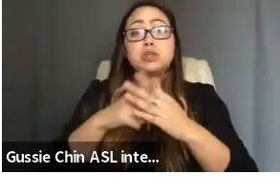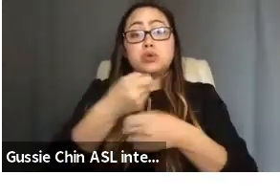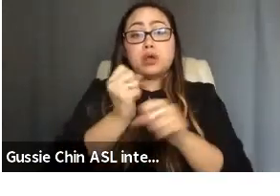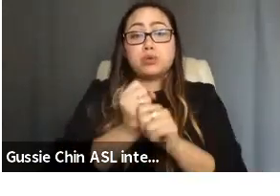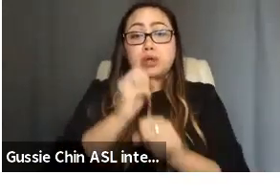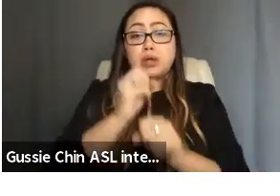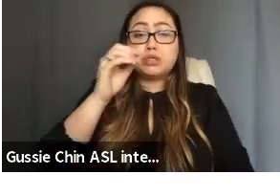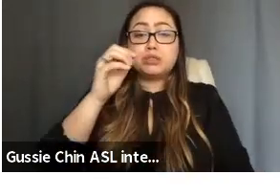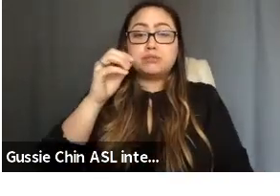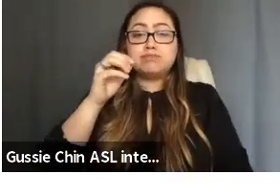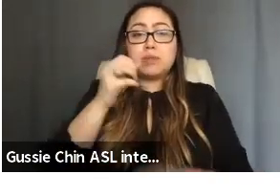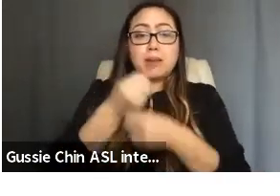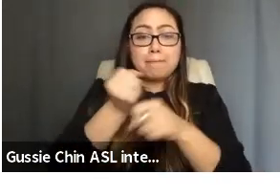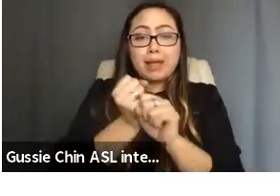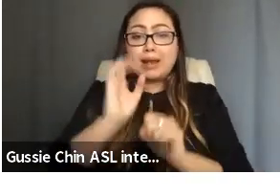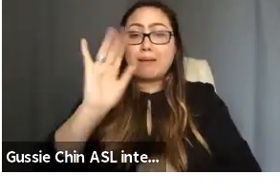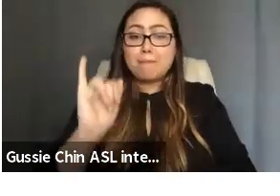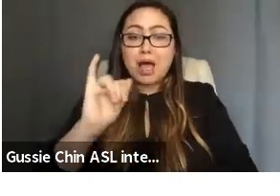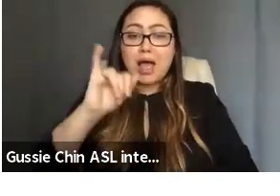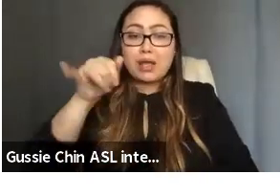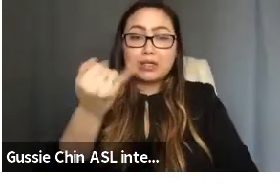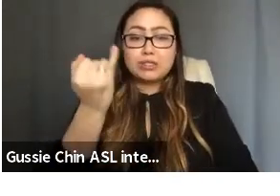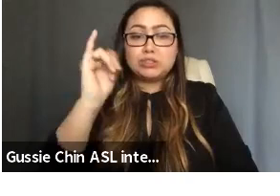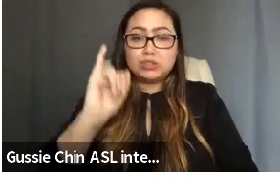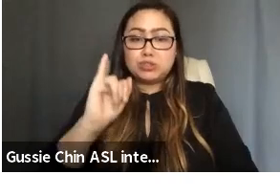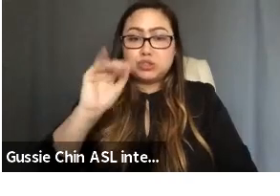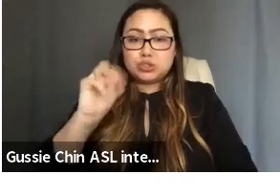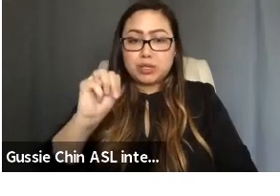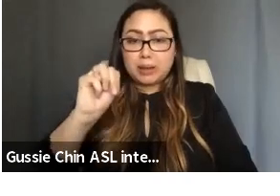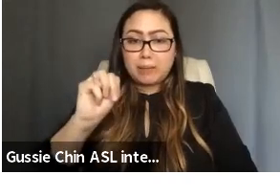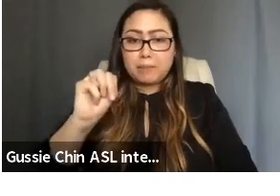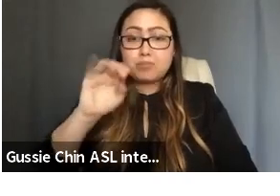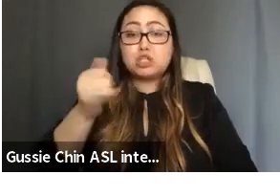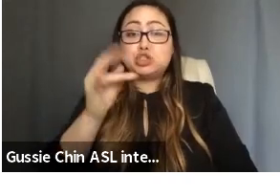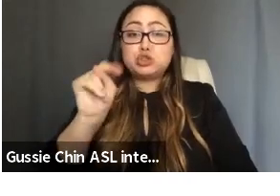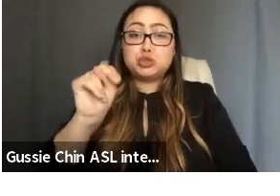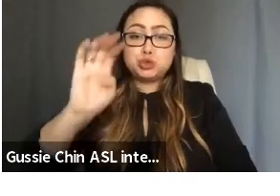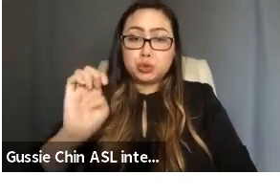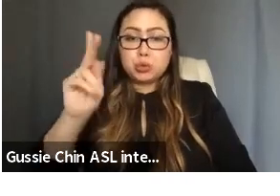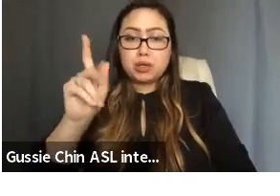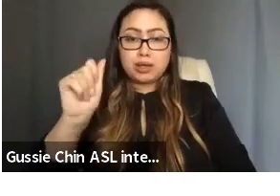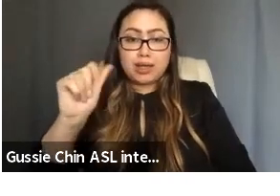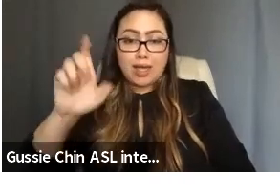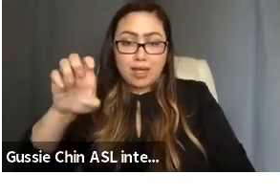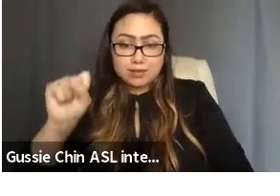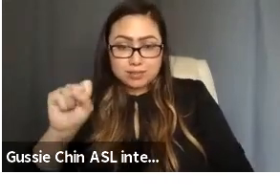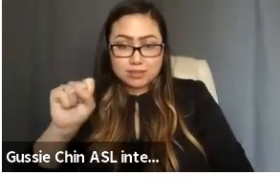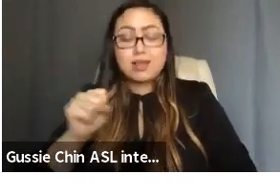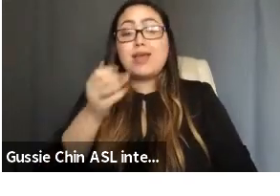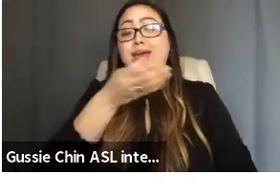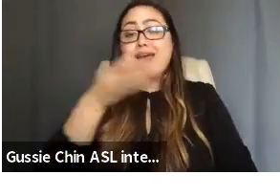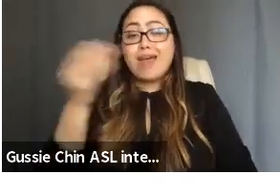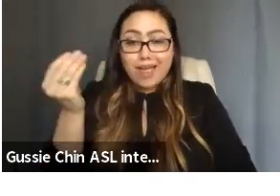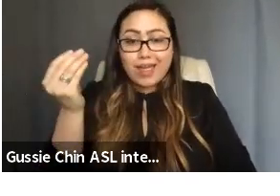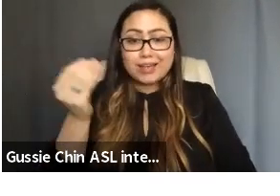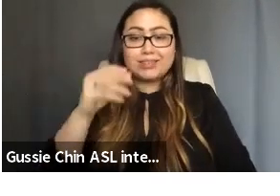Alexandria Enders. Though everyone in some way shares these five access and functional needs,